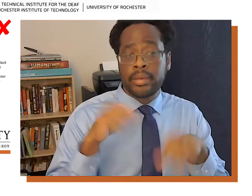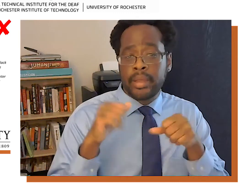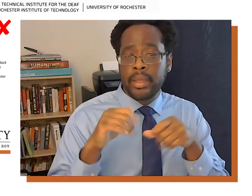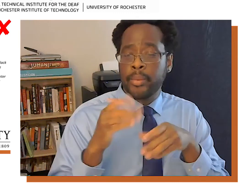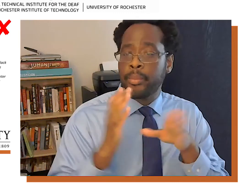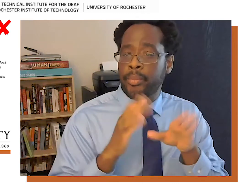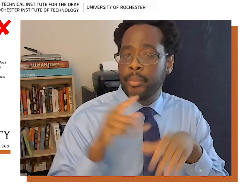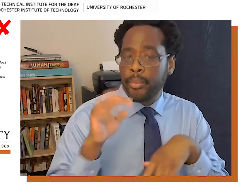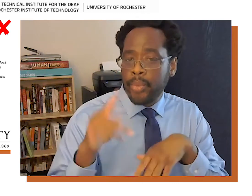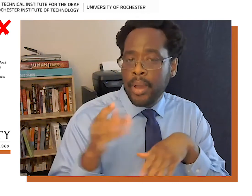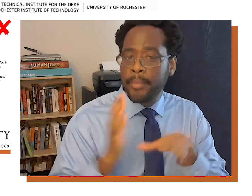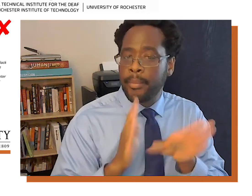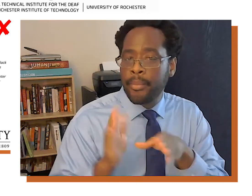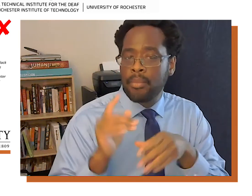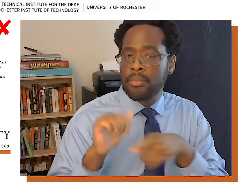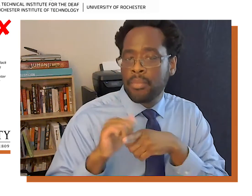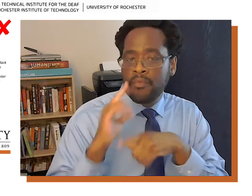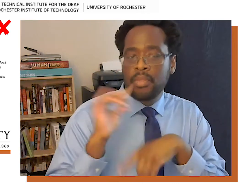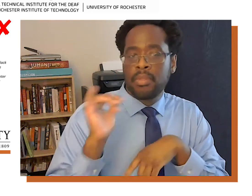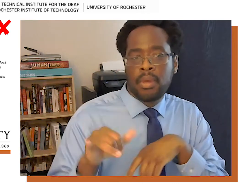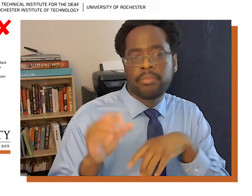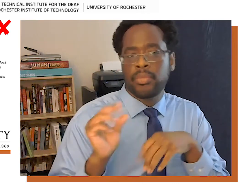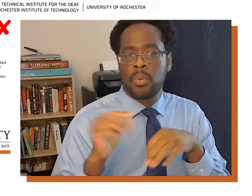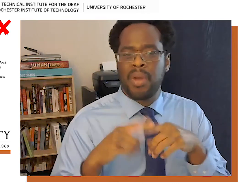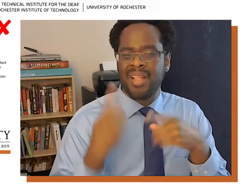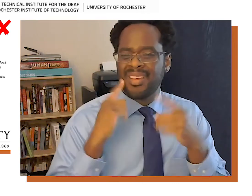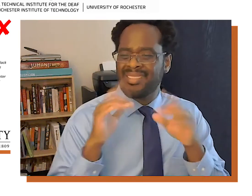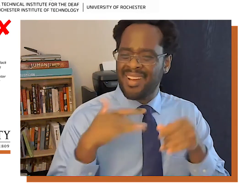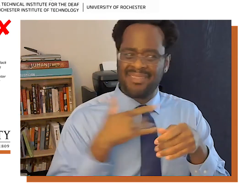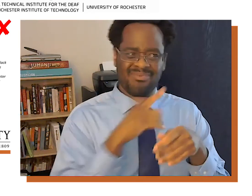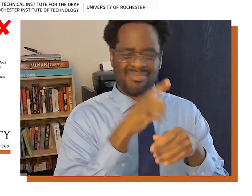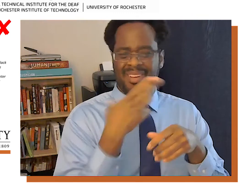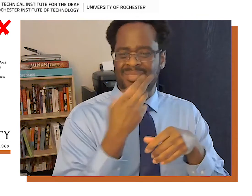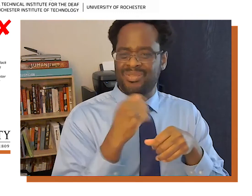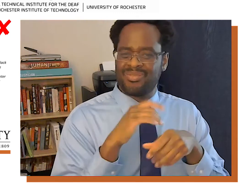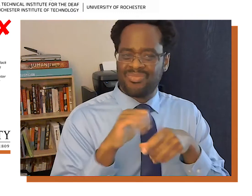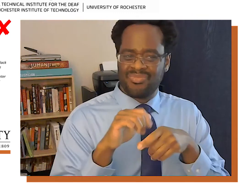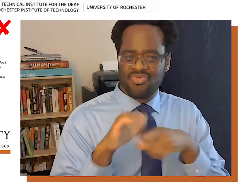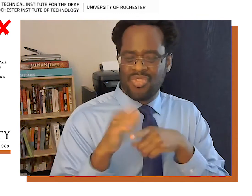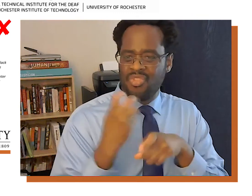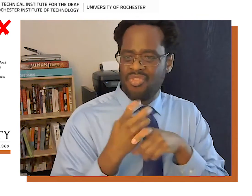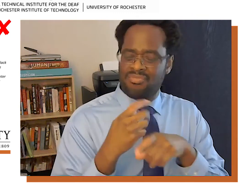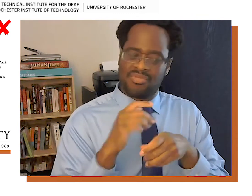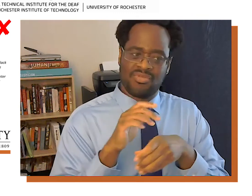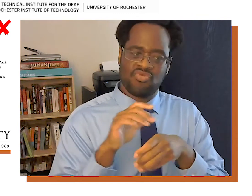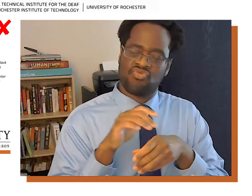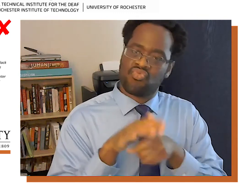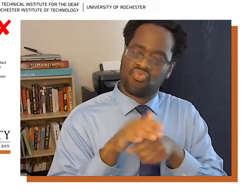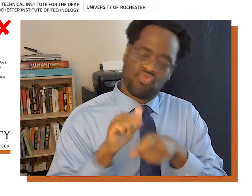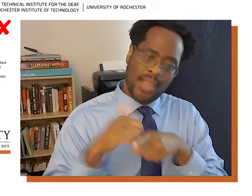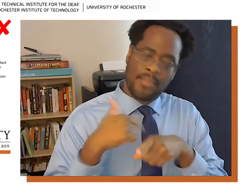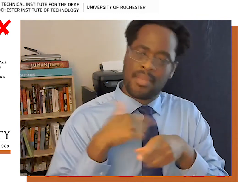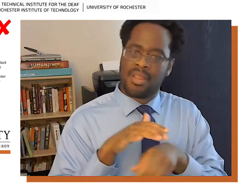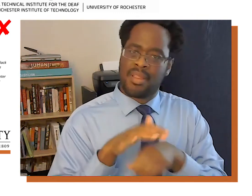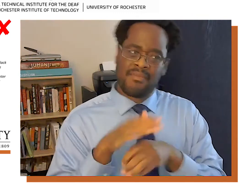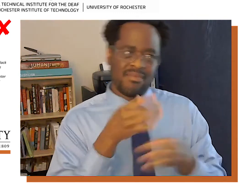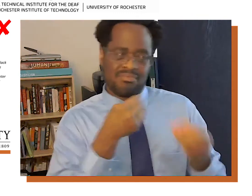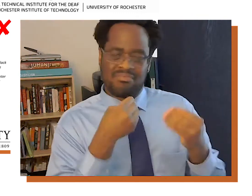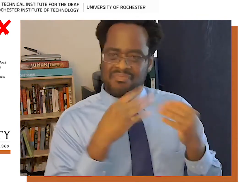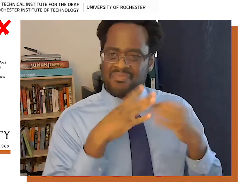so I didn't do much prep for it. I thought that I did so well in high school, I had worked so hard, that high school had taught me